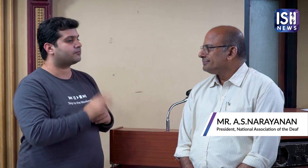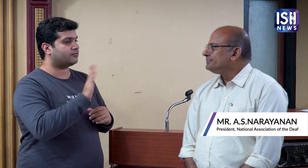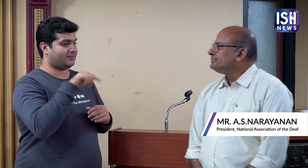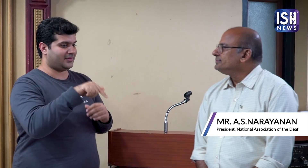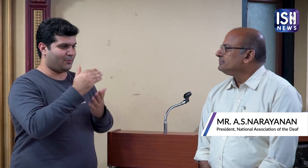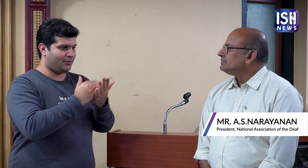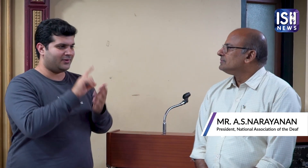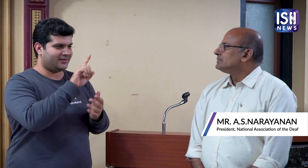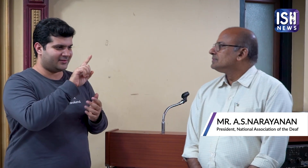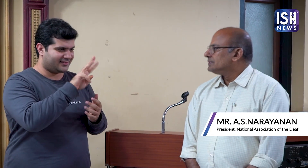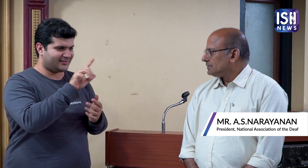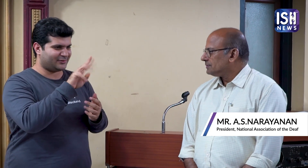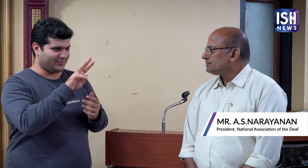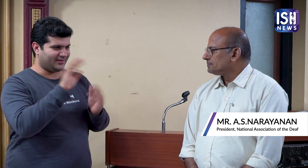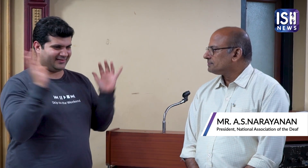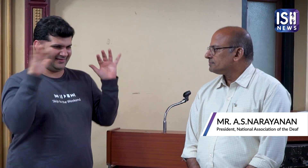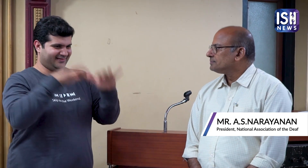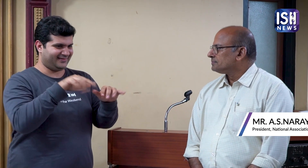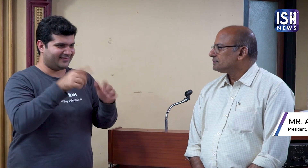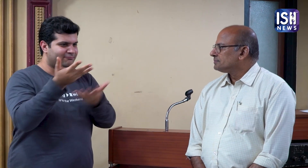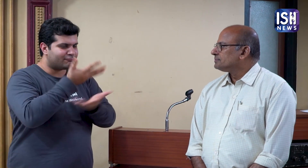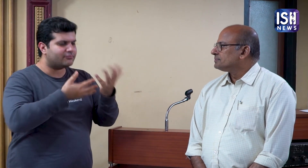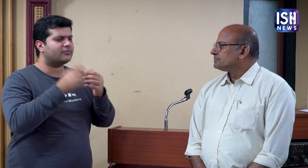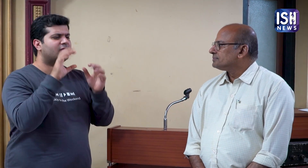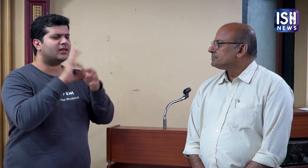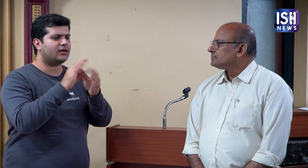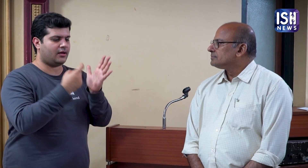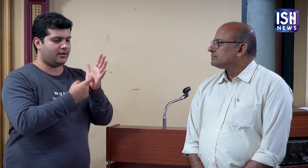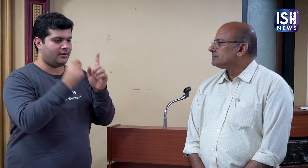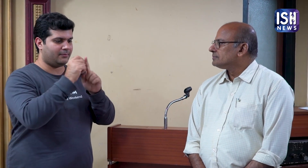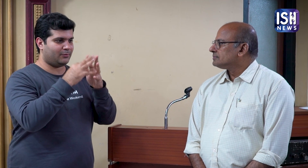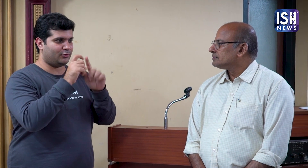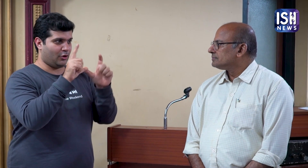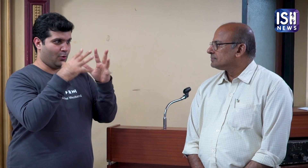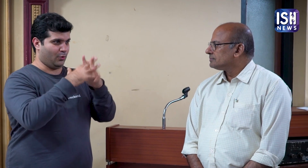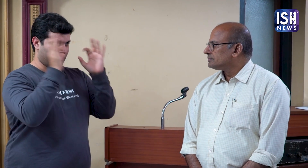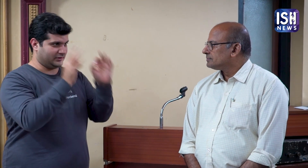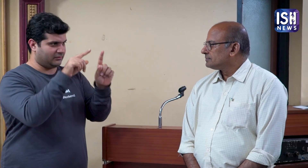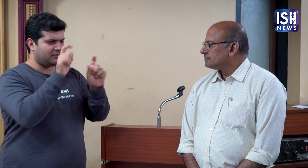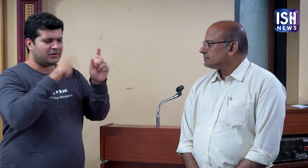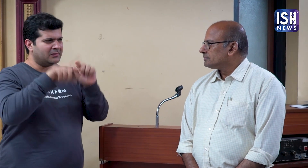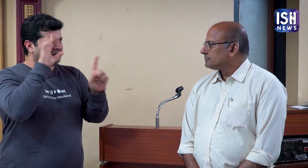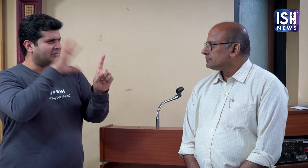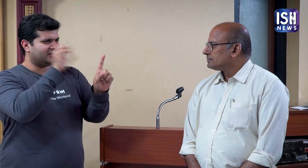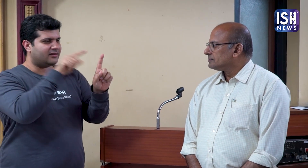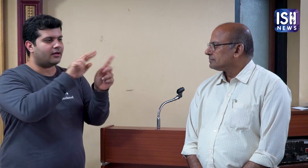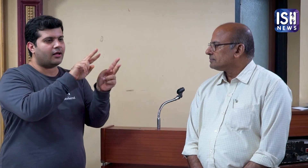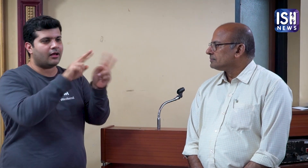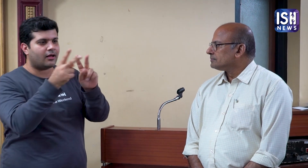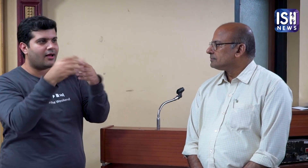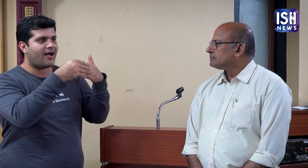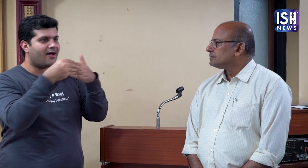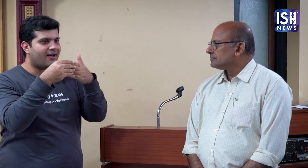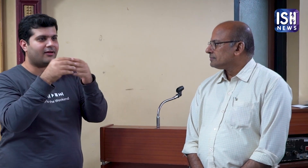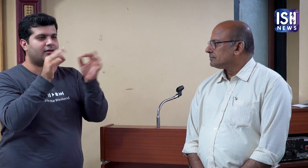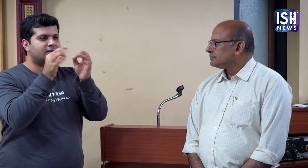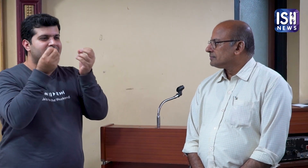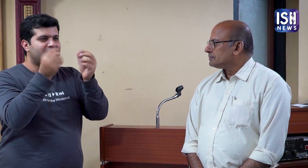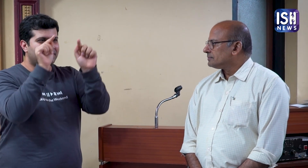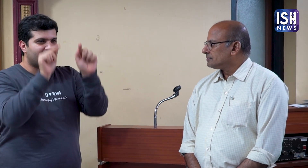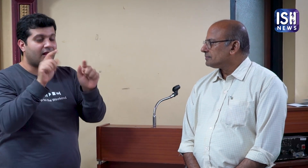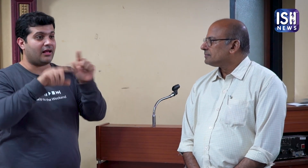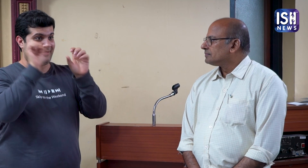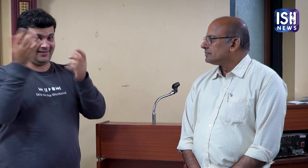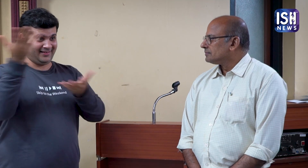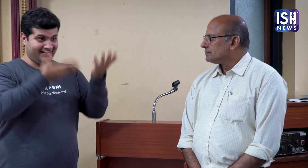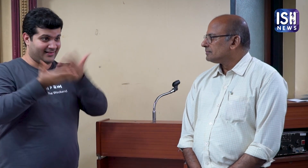At the workshop, various leaders gave suggestions to the National Policy for the RPWD Act.